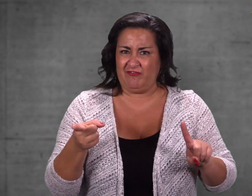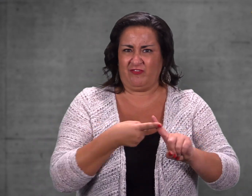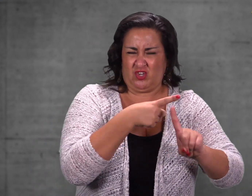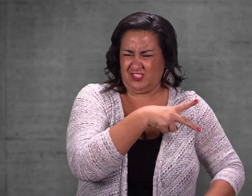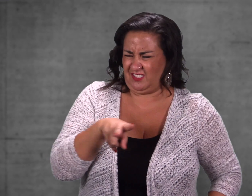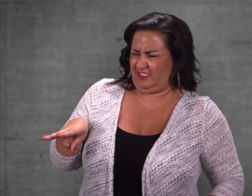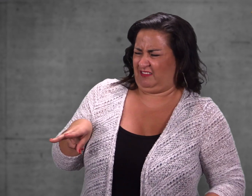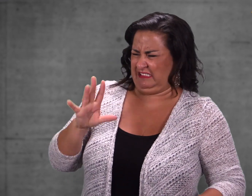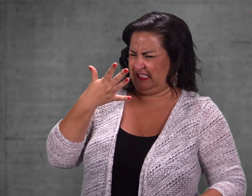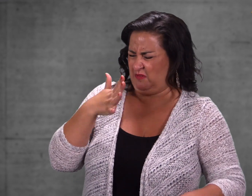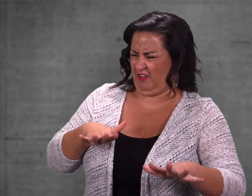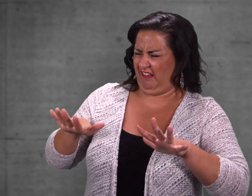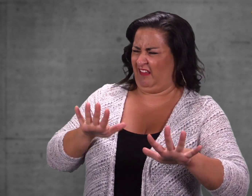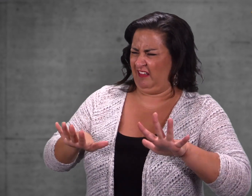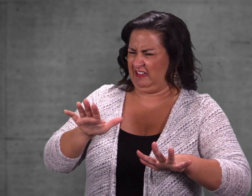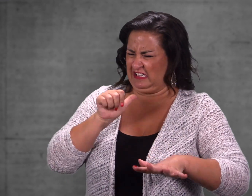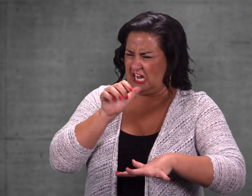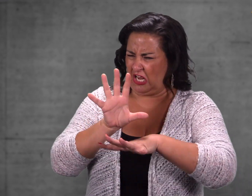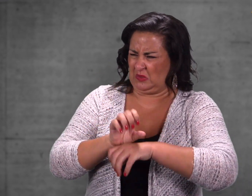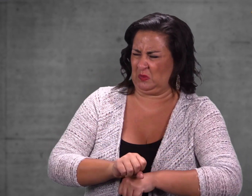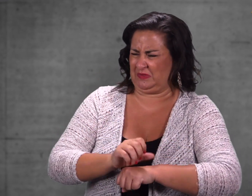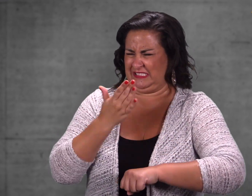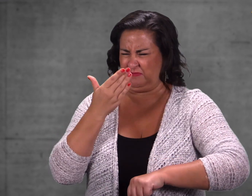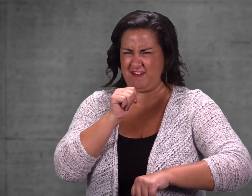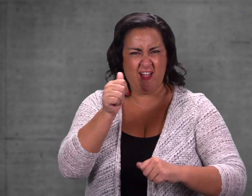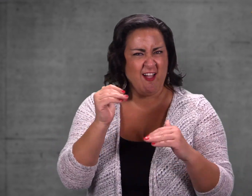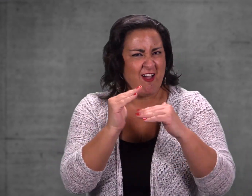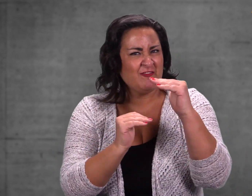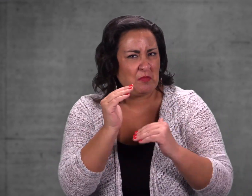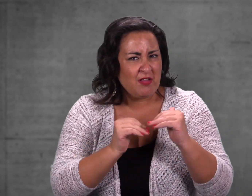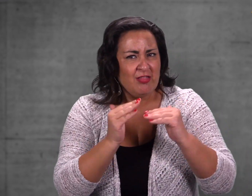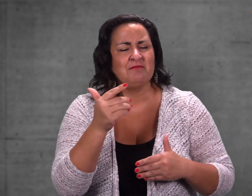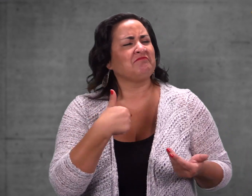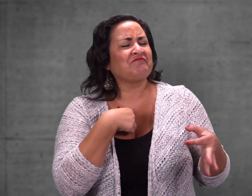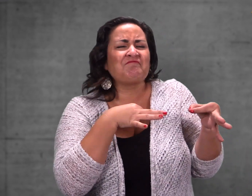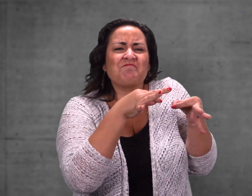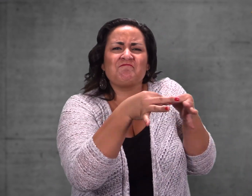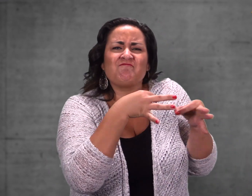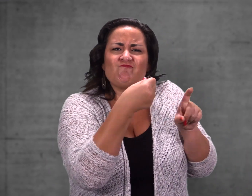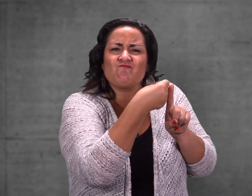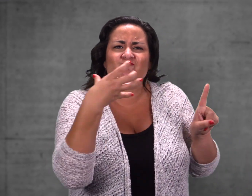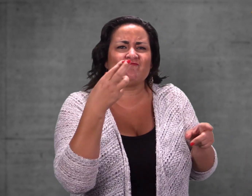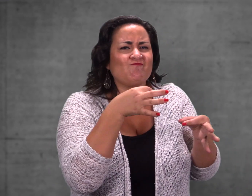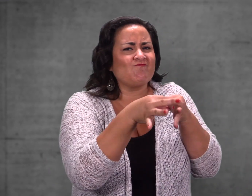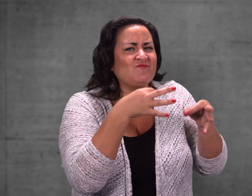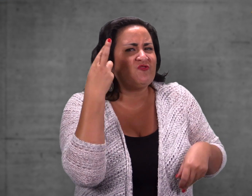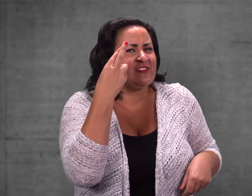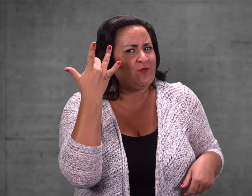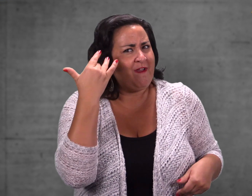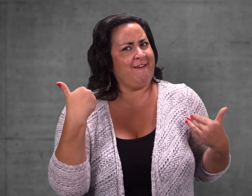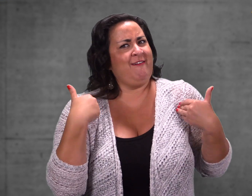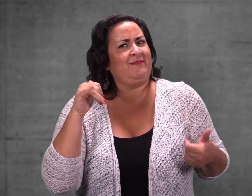and was just completely thrown off by simply seeing me in the restroom. You could see he was uncomfortable but I told him the